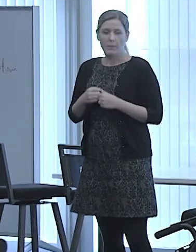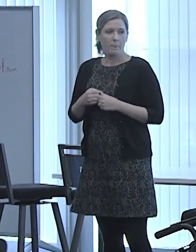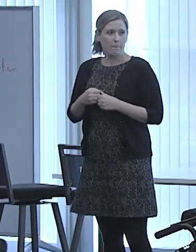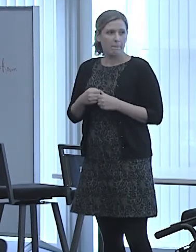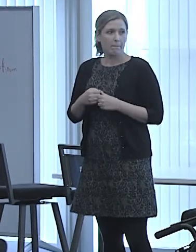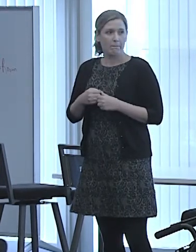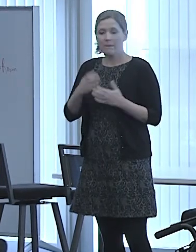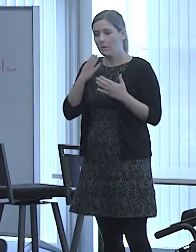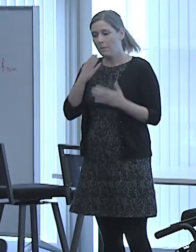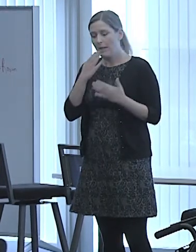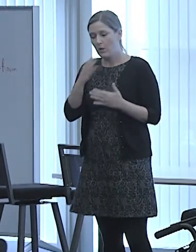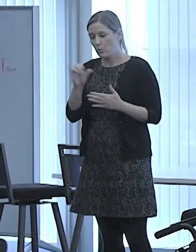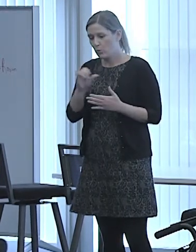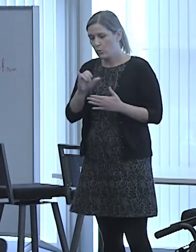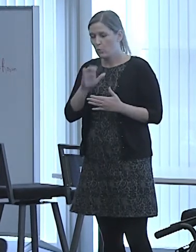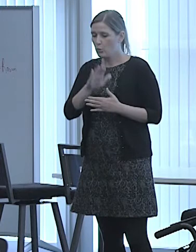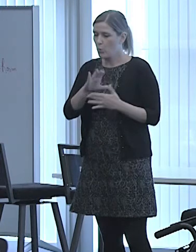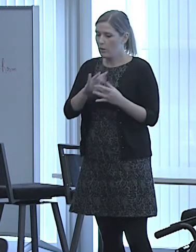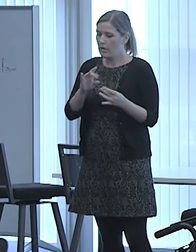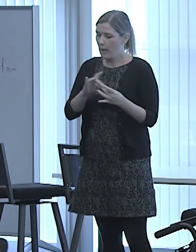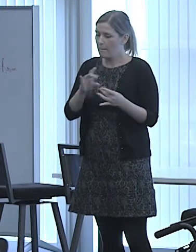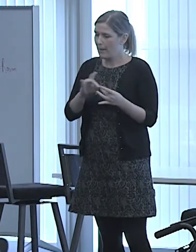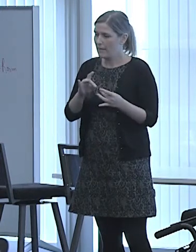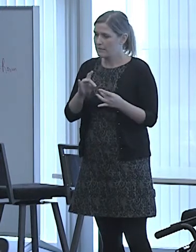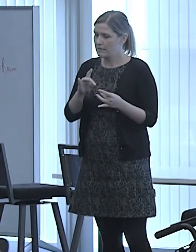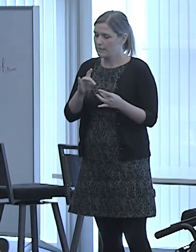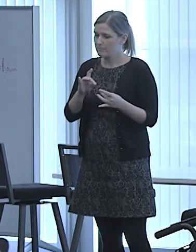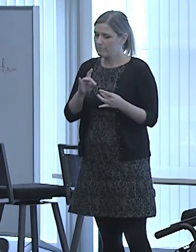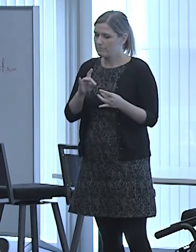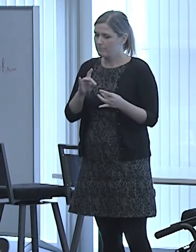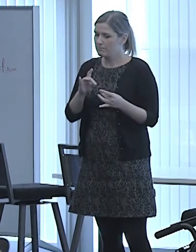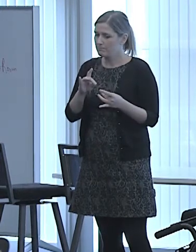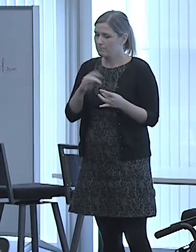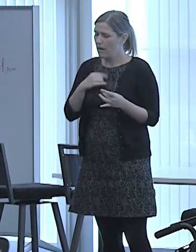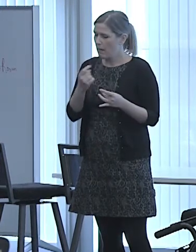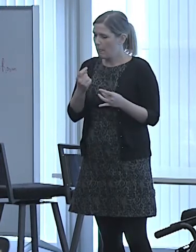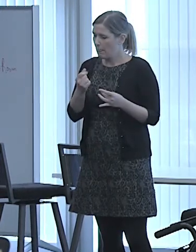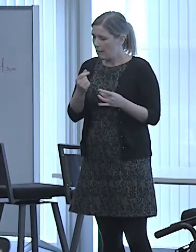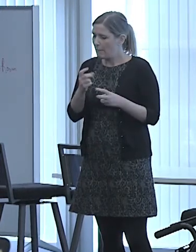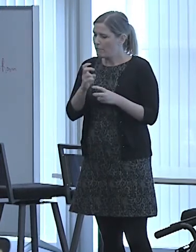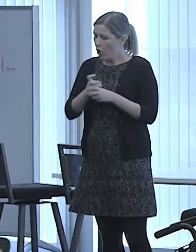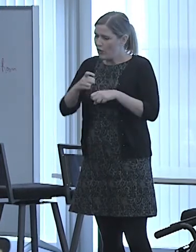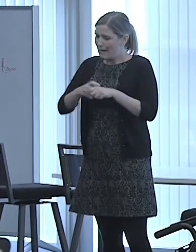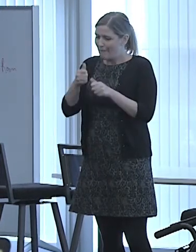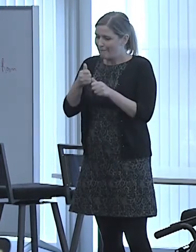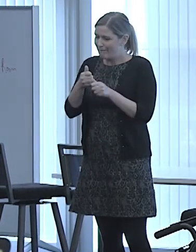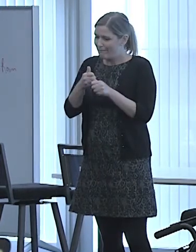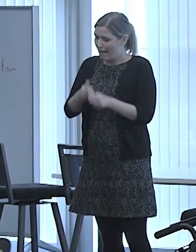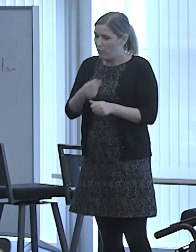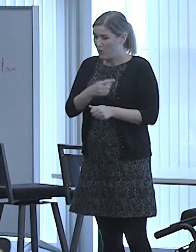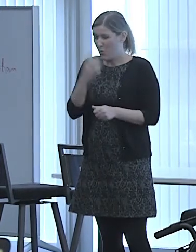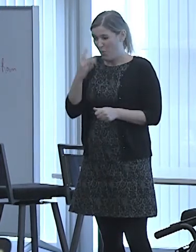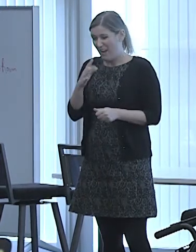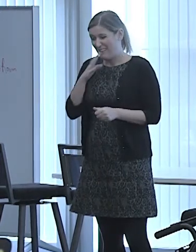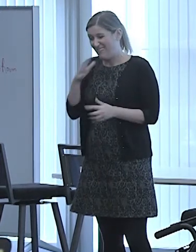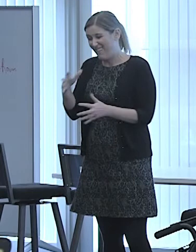Thank you, too for your comments, very very nice. I had a little difficulty following you because you speak very rapidly.